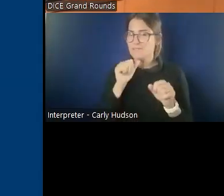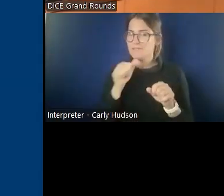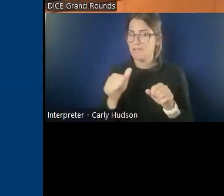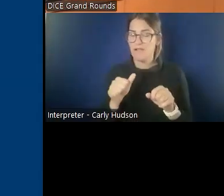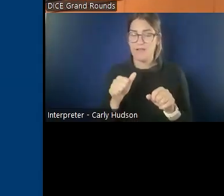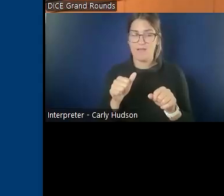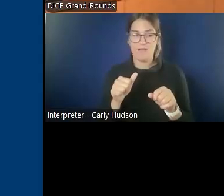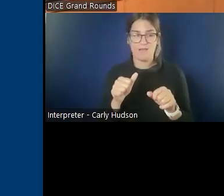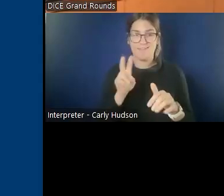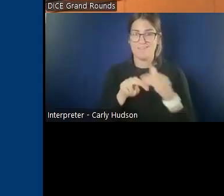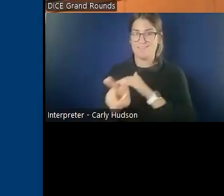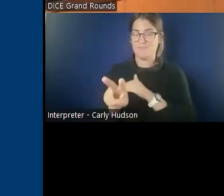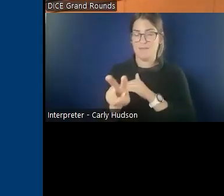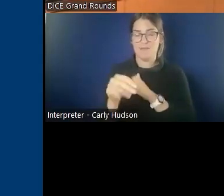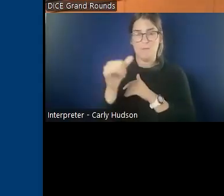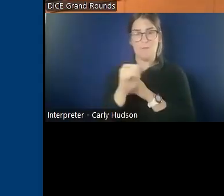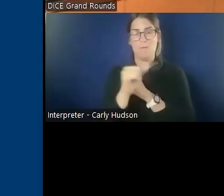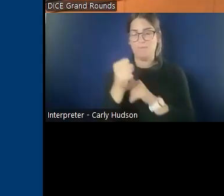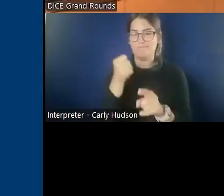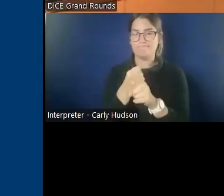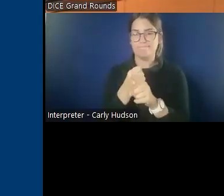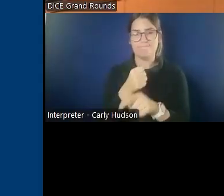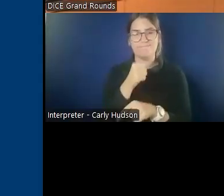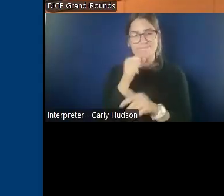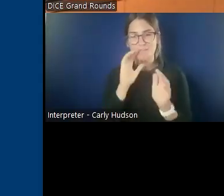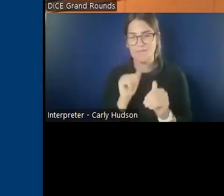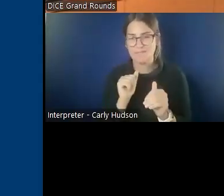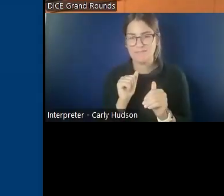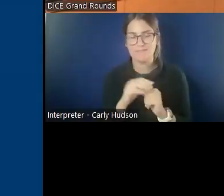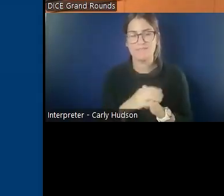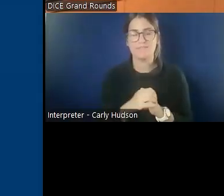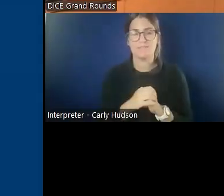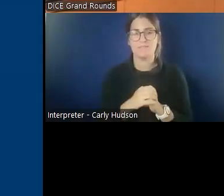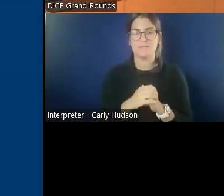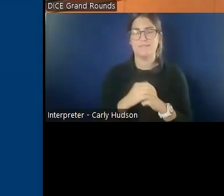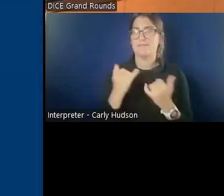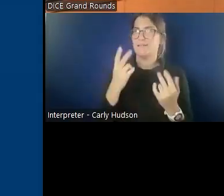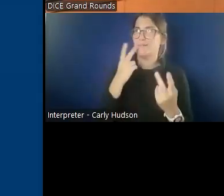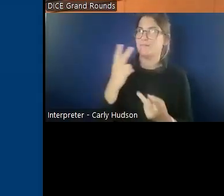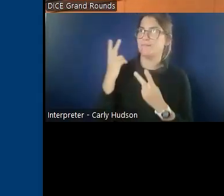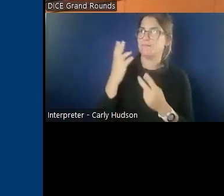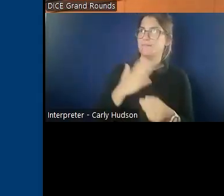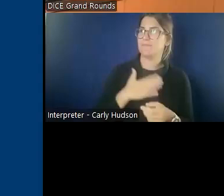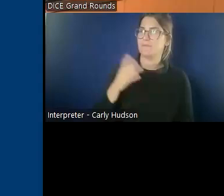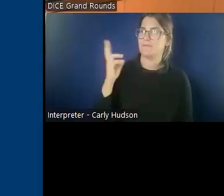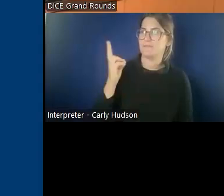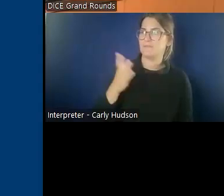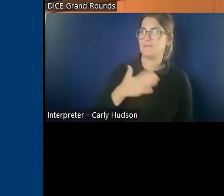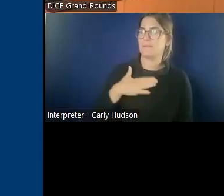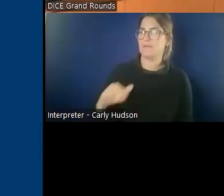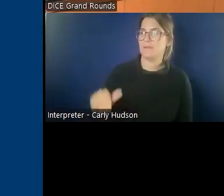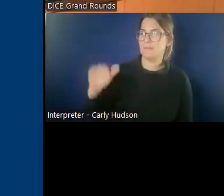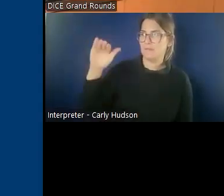how beneficial um I think reflecting back on like my history and my upbringing right